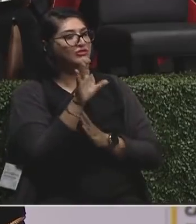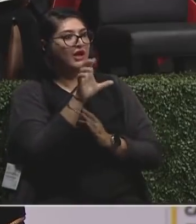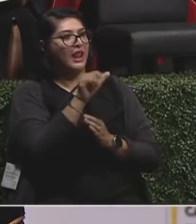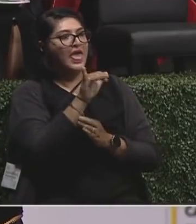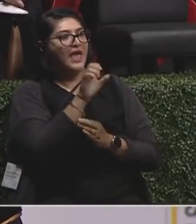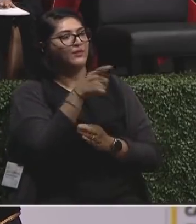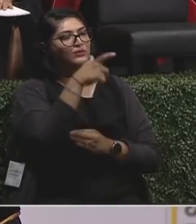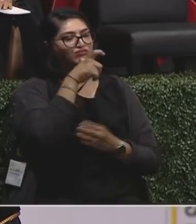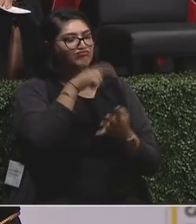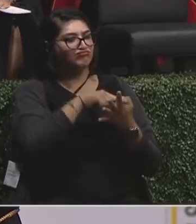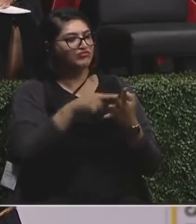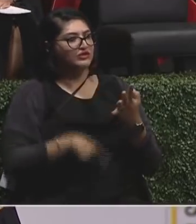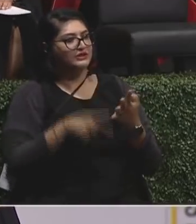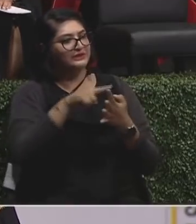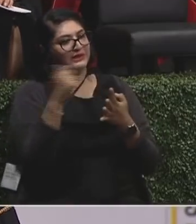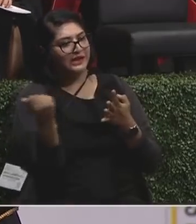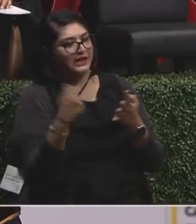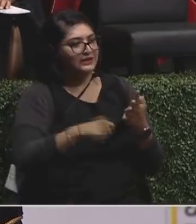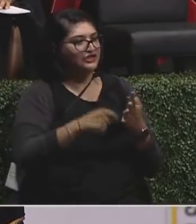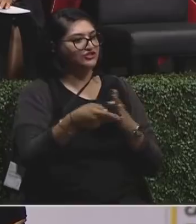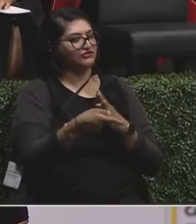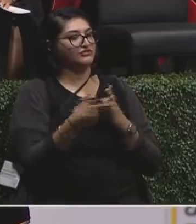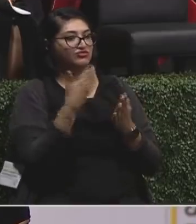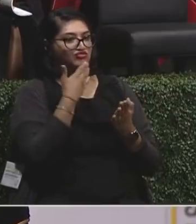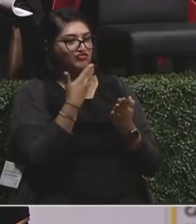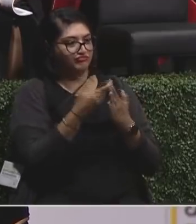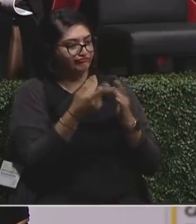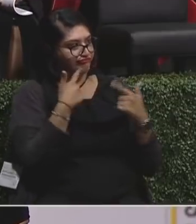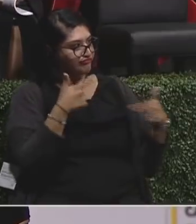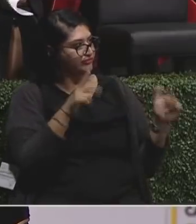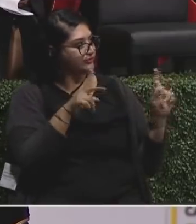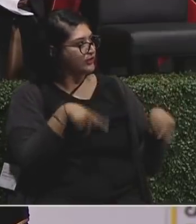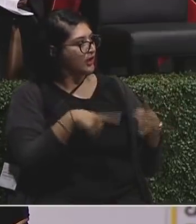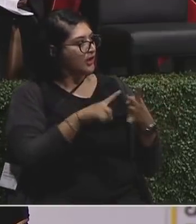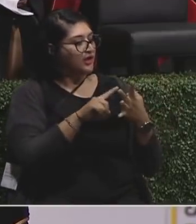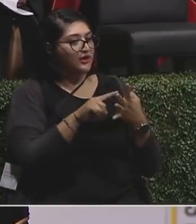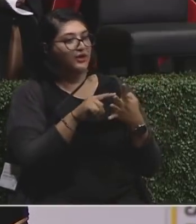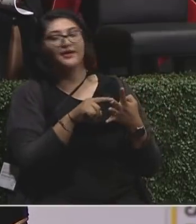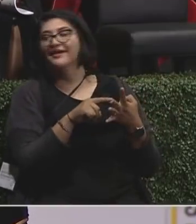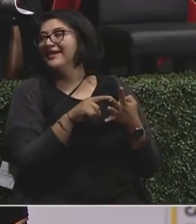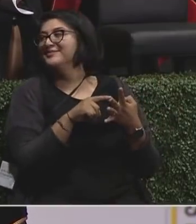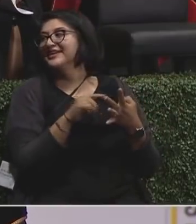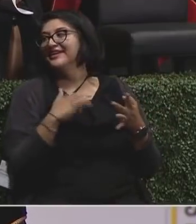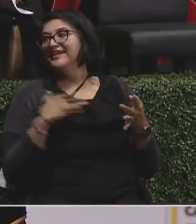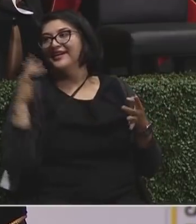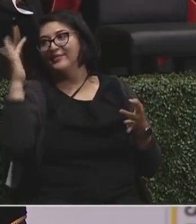LA AND THREE MILLION ALUMNI OF THE CALIFORNIA STATE UNIVERSITY SYSTEM. OUR OUTSTANDING ALUMNI INCLUDE TENNIS LEGEND BILLIE JEAN KING,